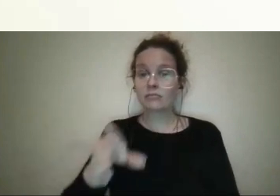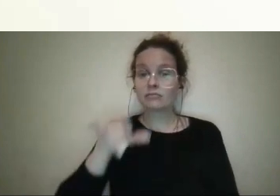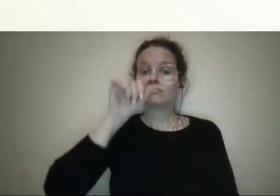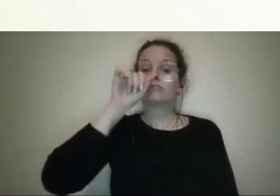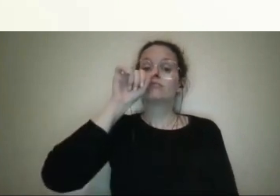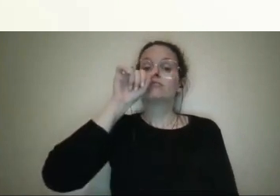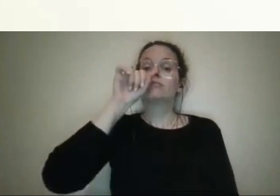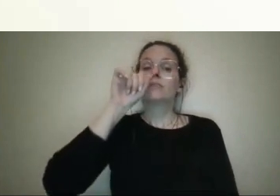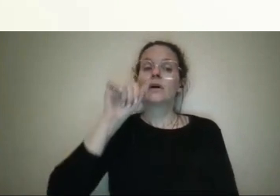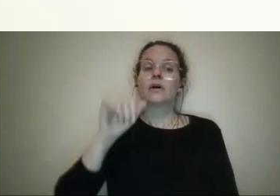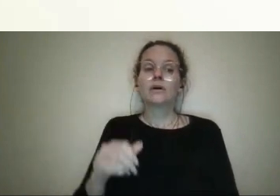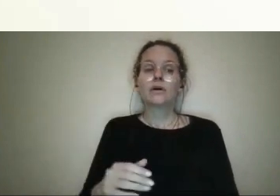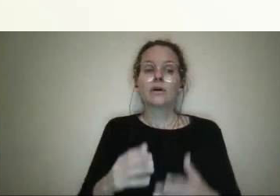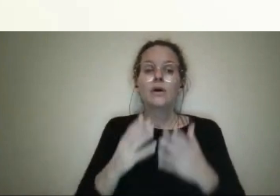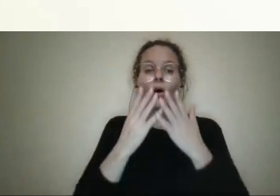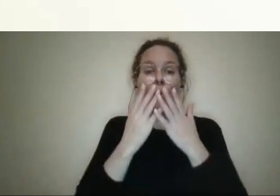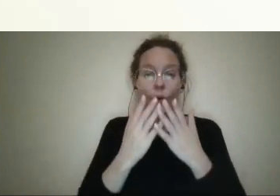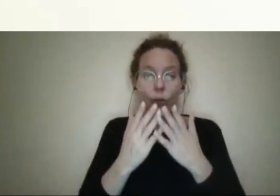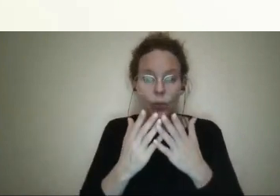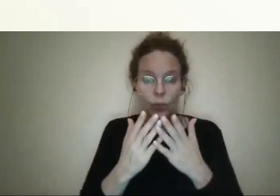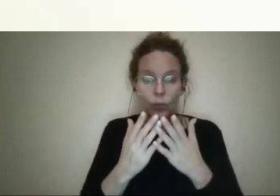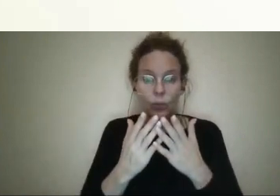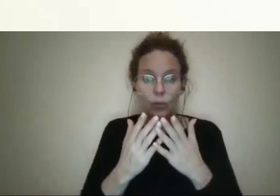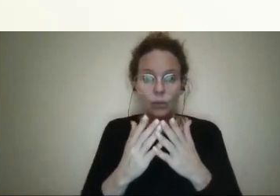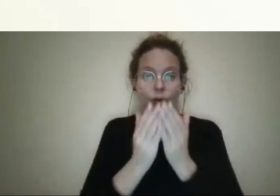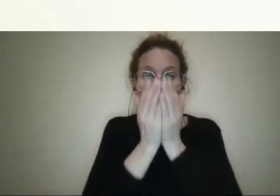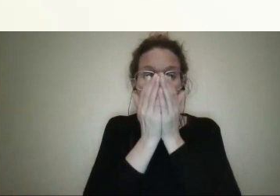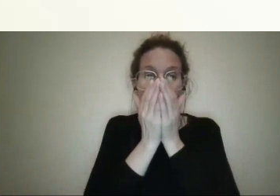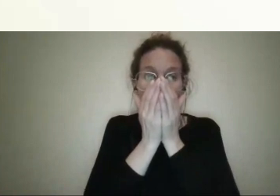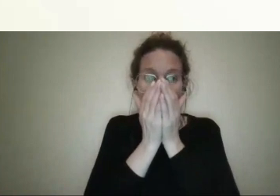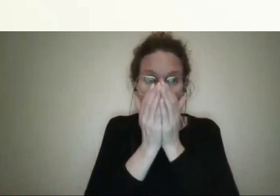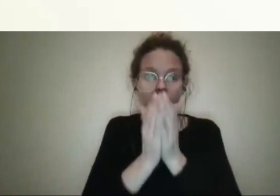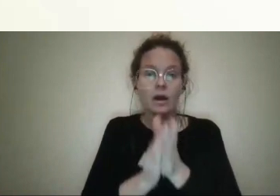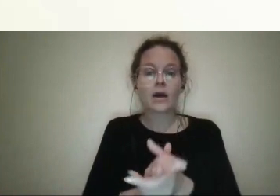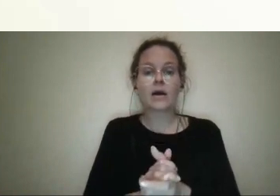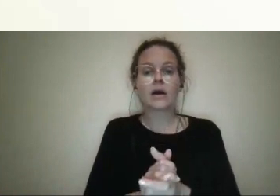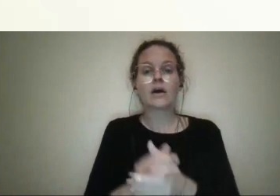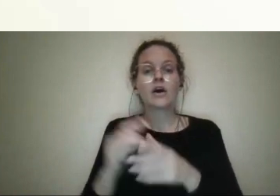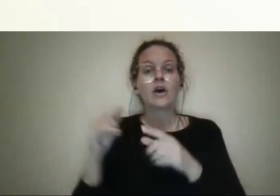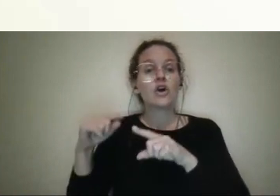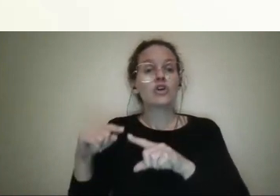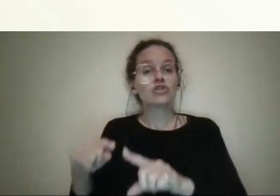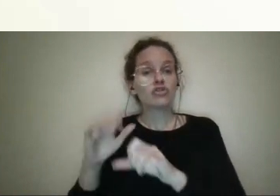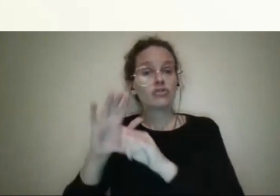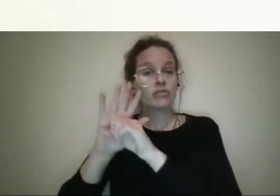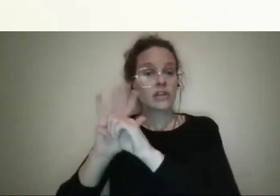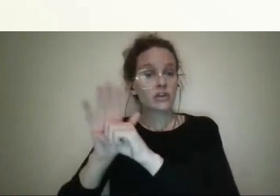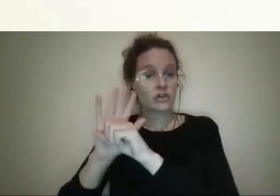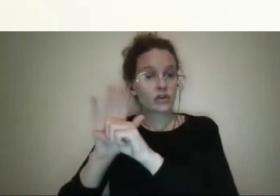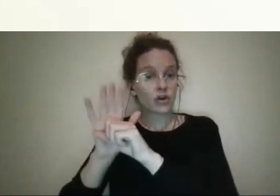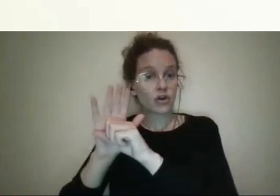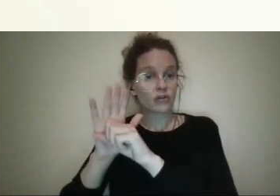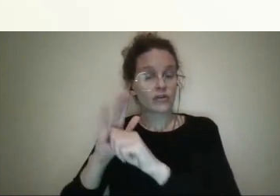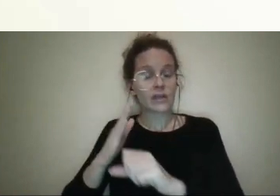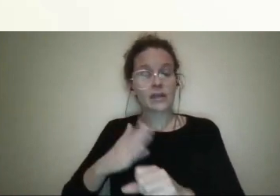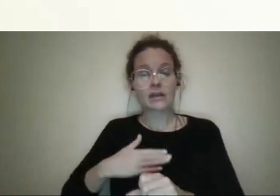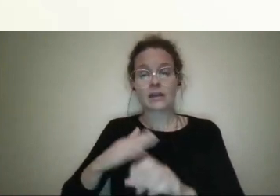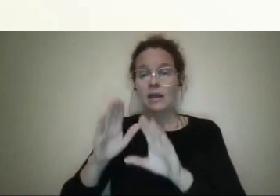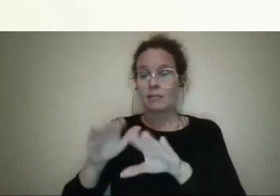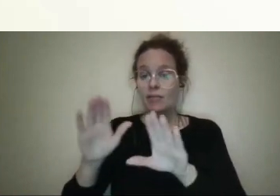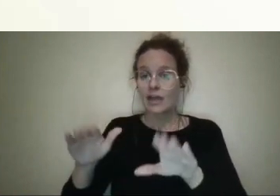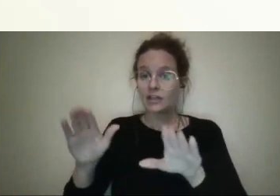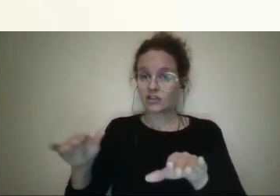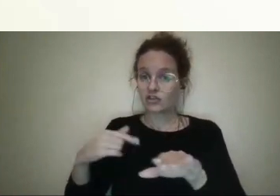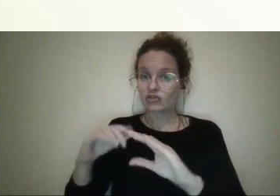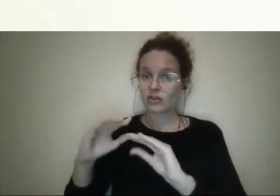blow on our hands. During COVID, I had taught my children to keep their hands in their pockets when